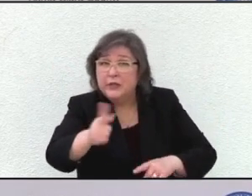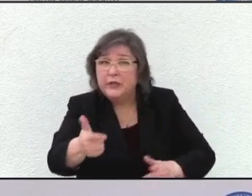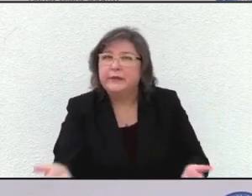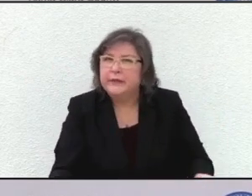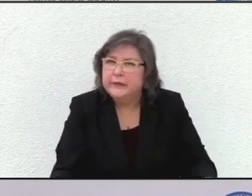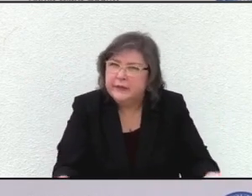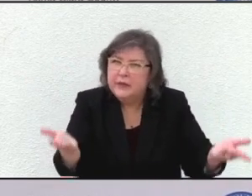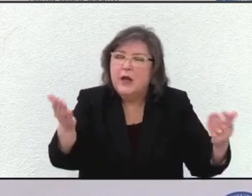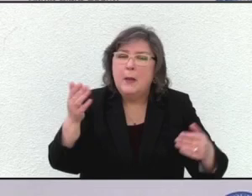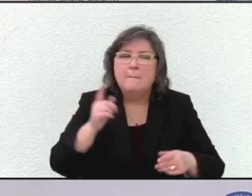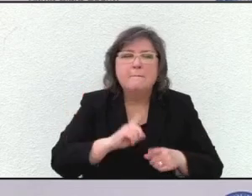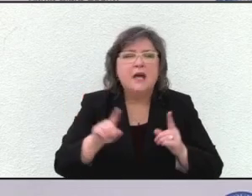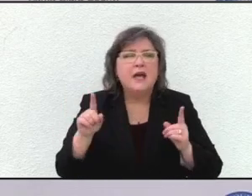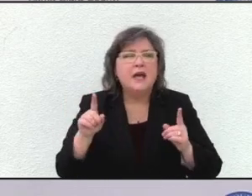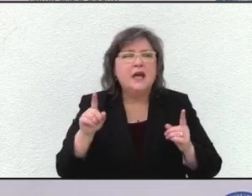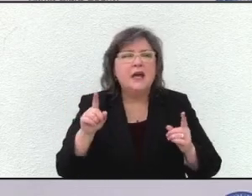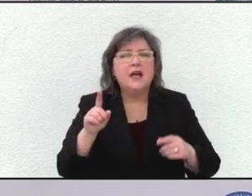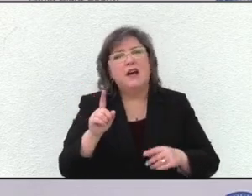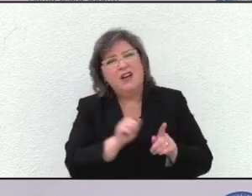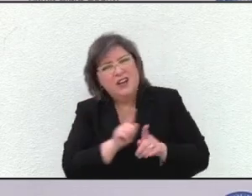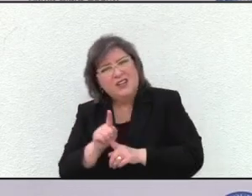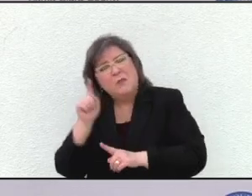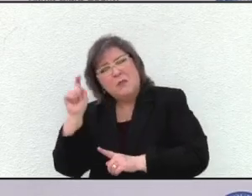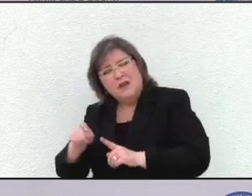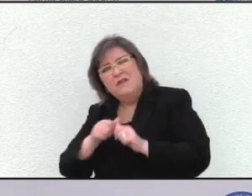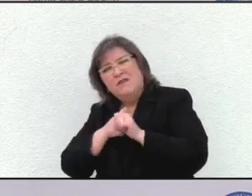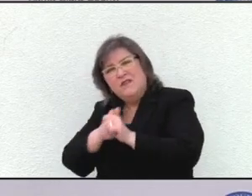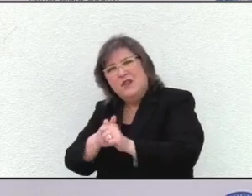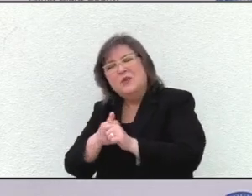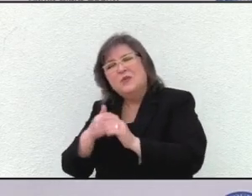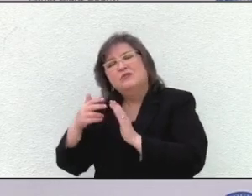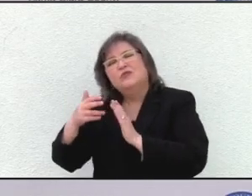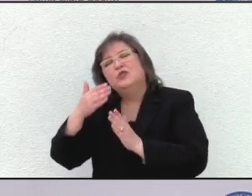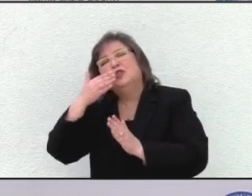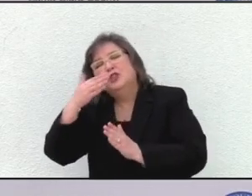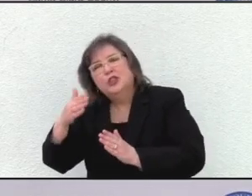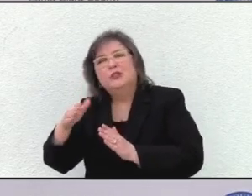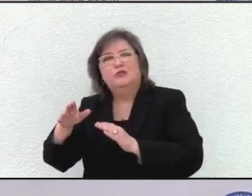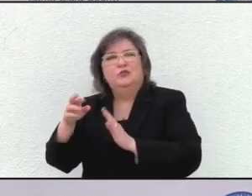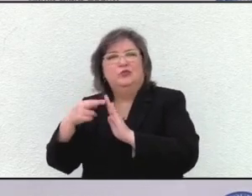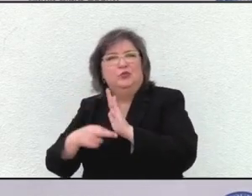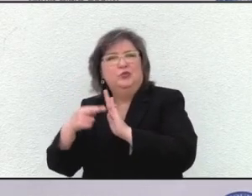had in place now for many months that we know are effective. We know face masking works.